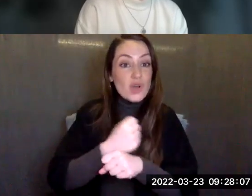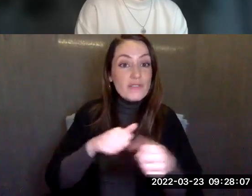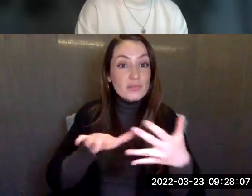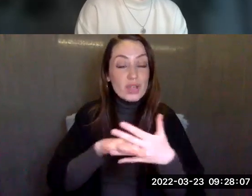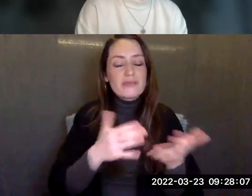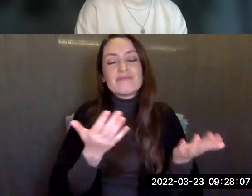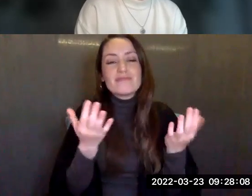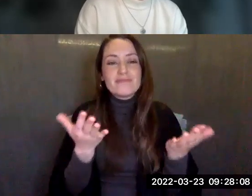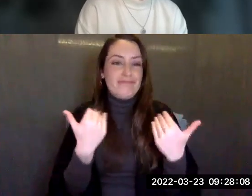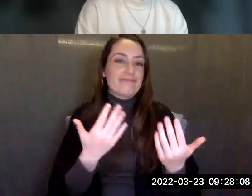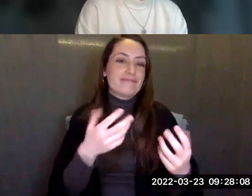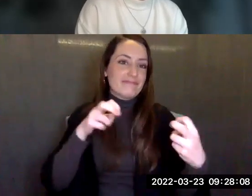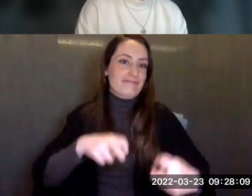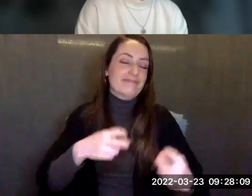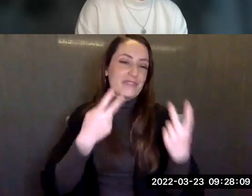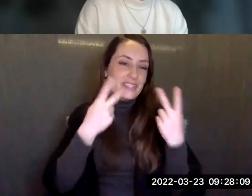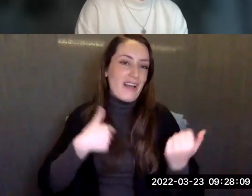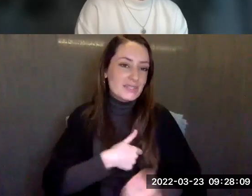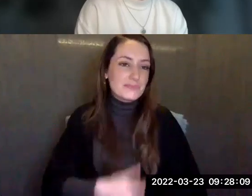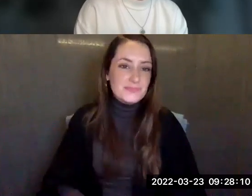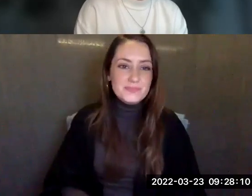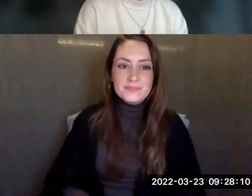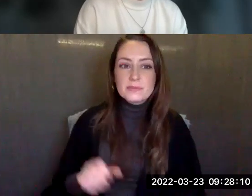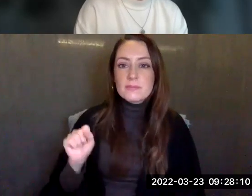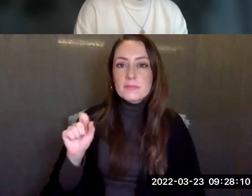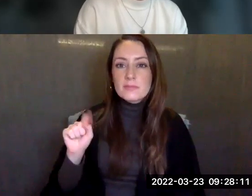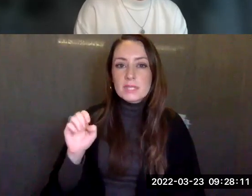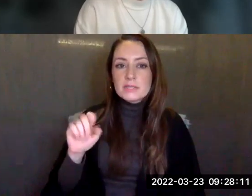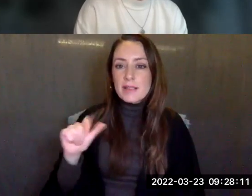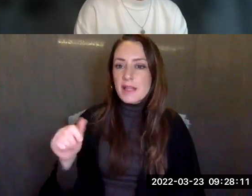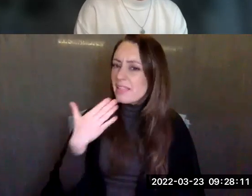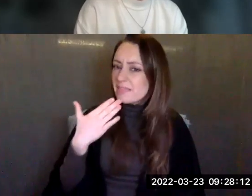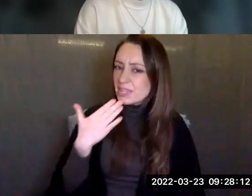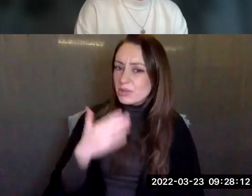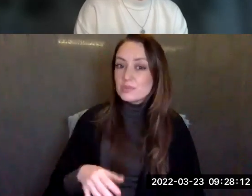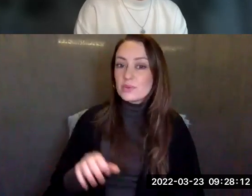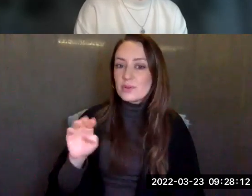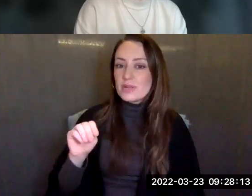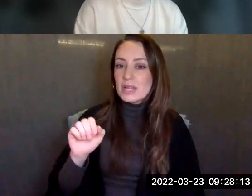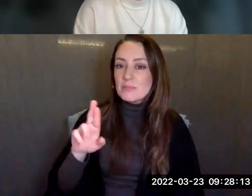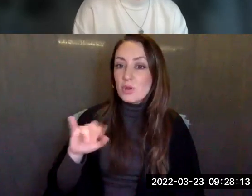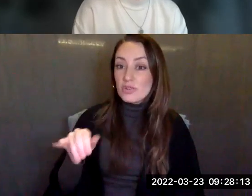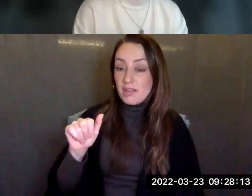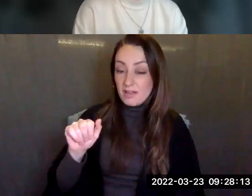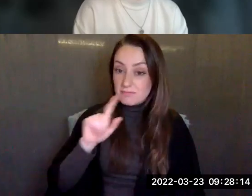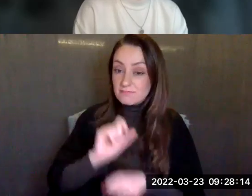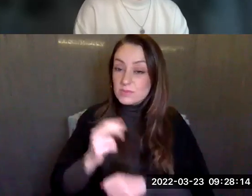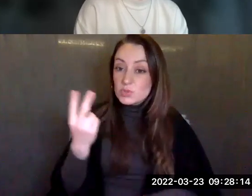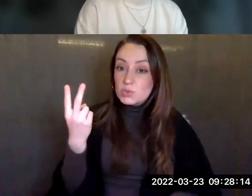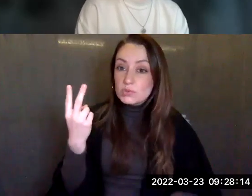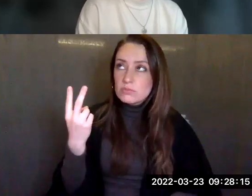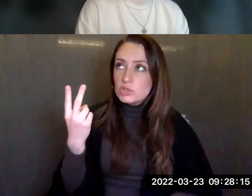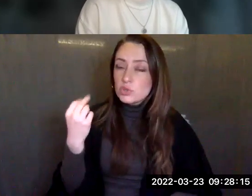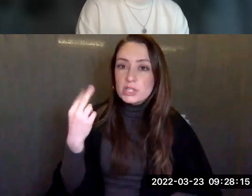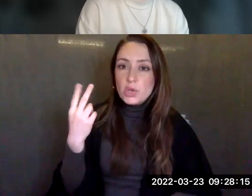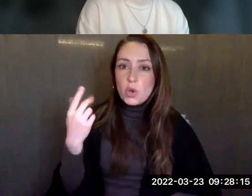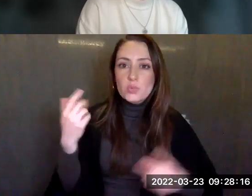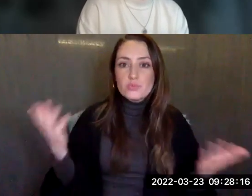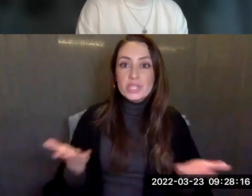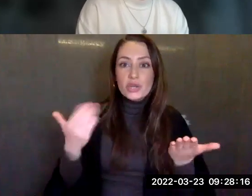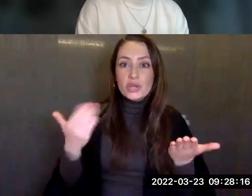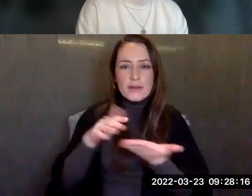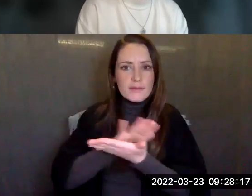Thank you, Maria. I jinx myself, because 2 days ago we had this very nice mother here, you know, on and off.